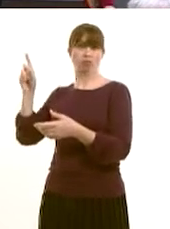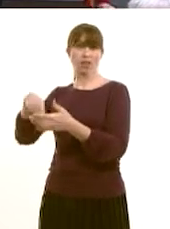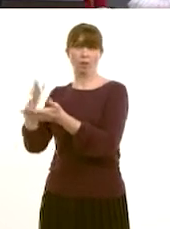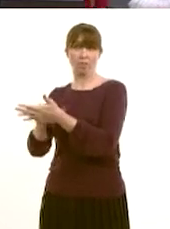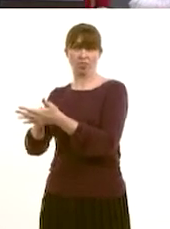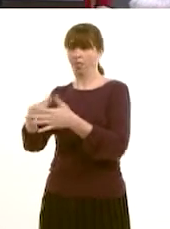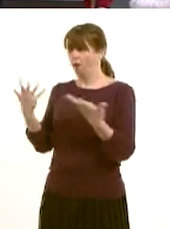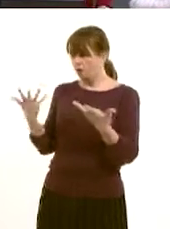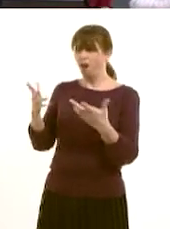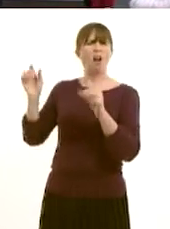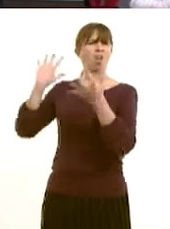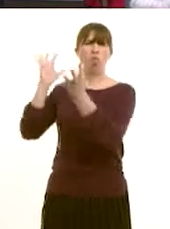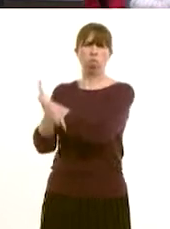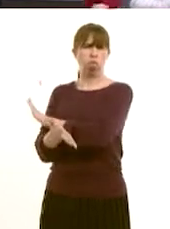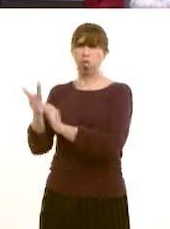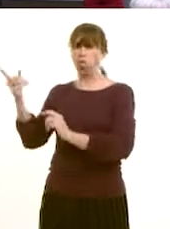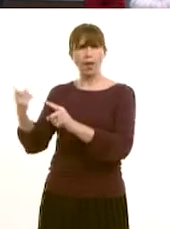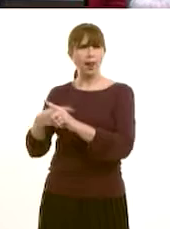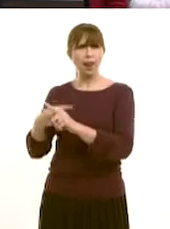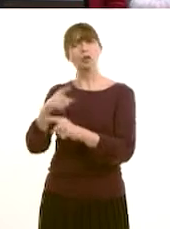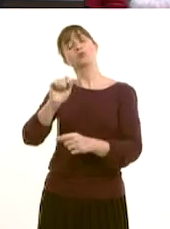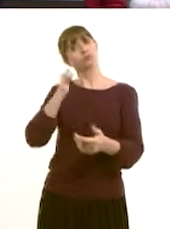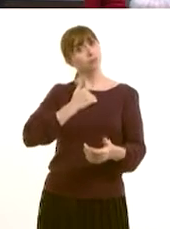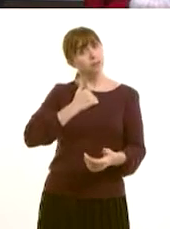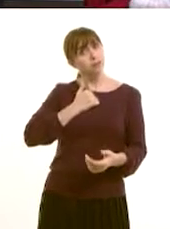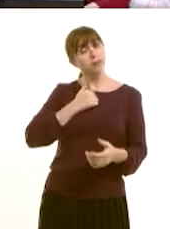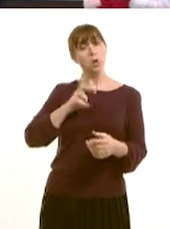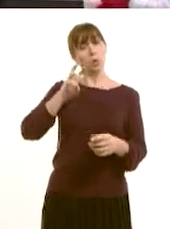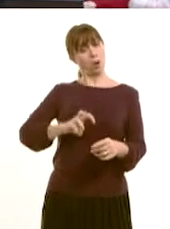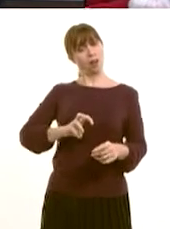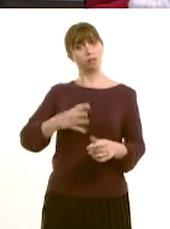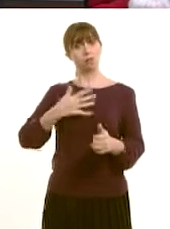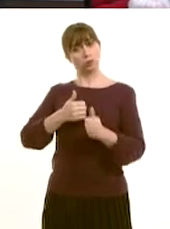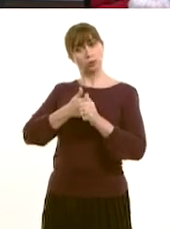Do you agree that the Welsh Governmentís position of supporting adult social care as